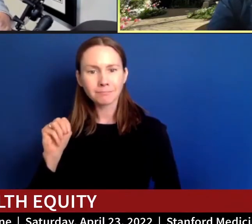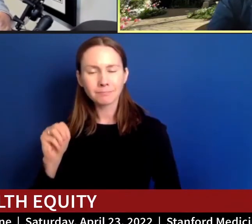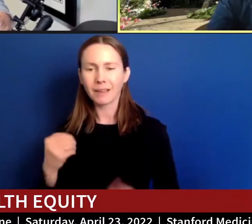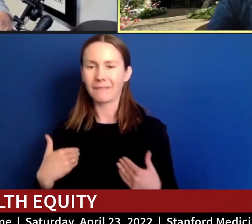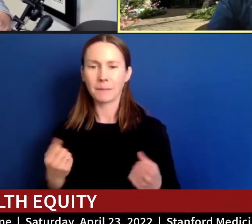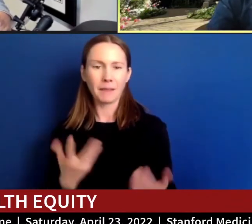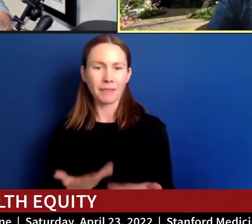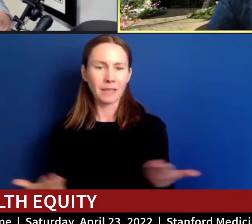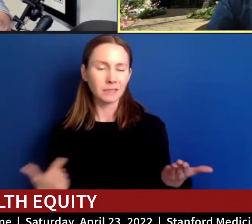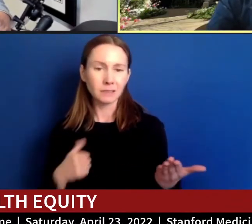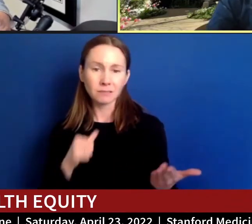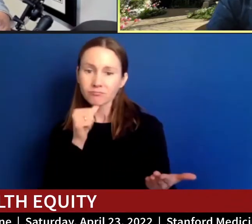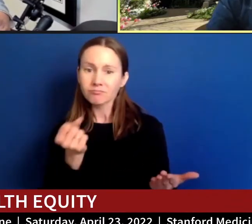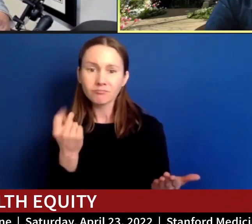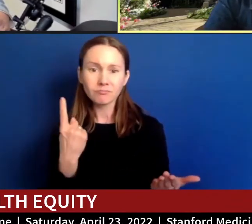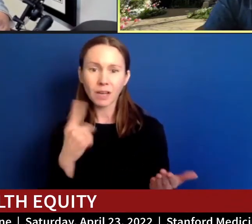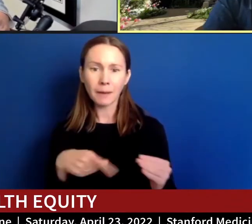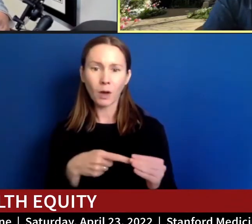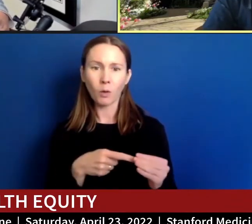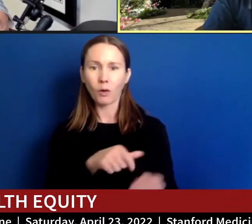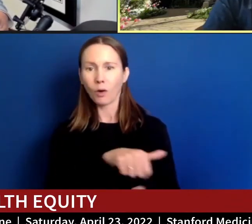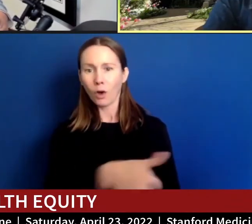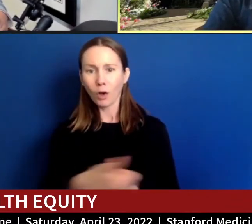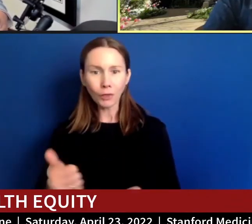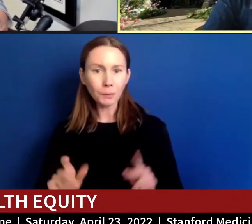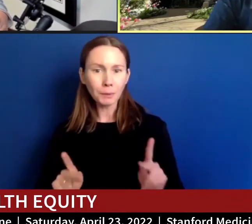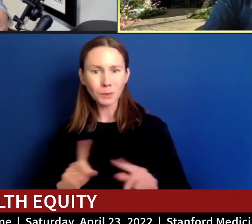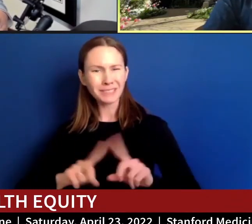understand about the experiences of other people with different kinds of disabilities and health